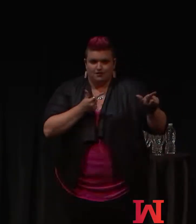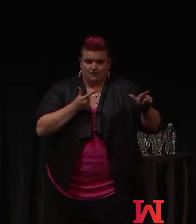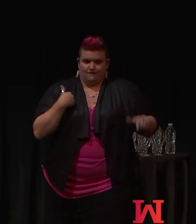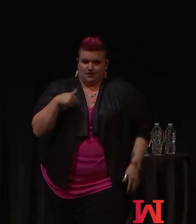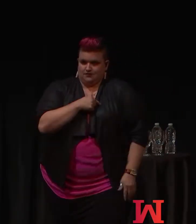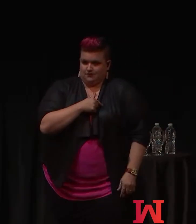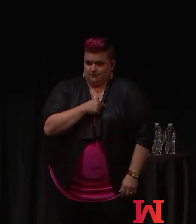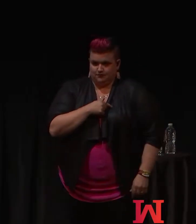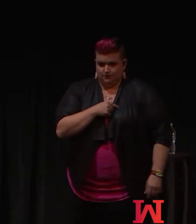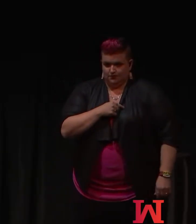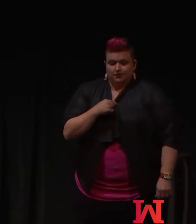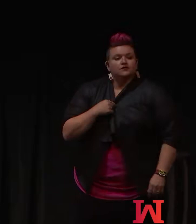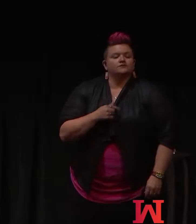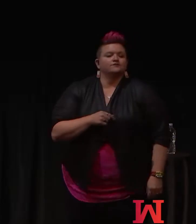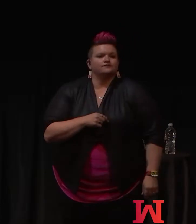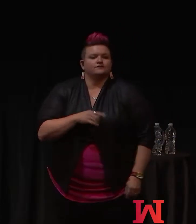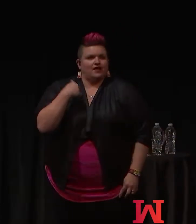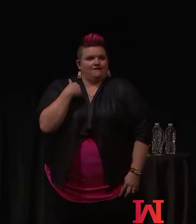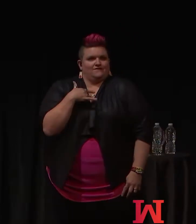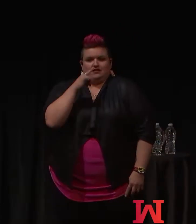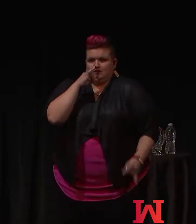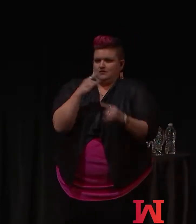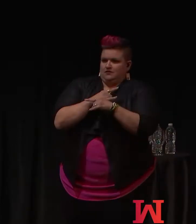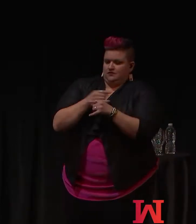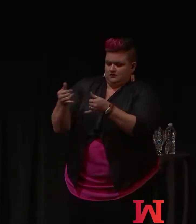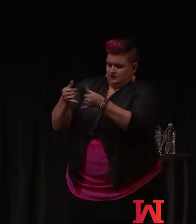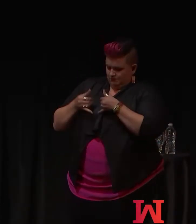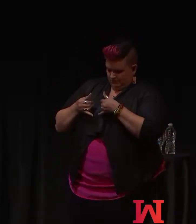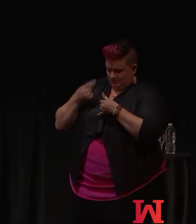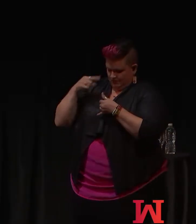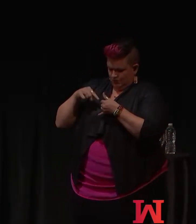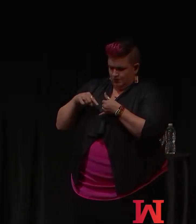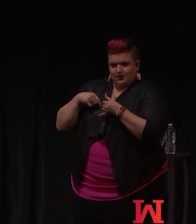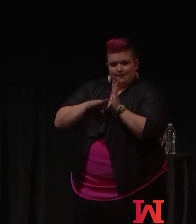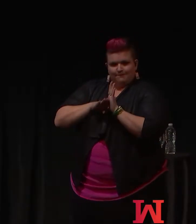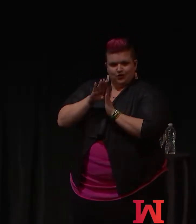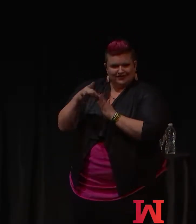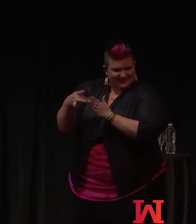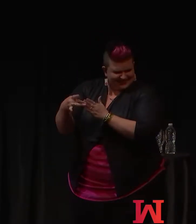So for me what's a little ironic about receiving an award for being an emerging leader is that